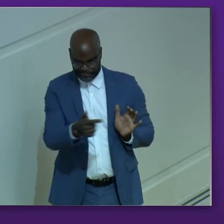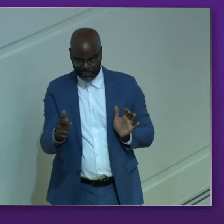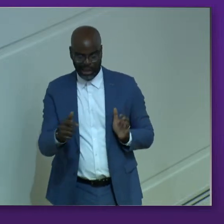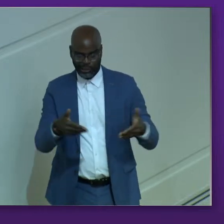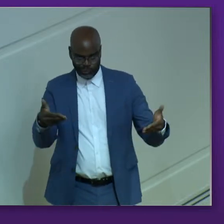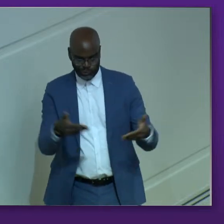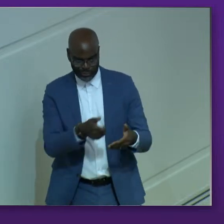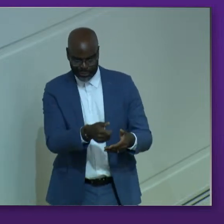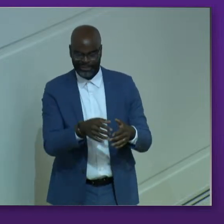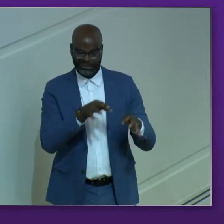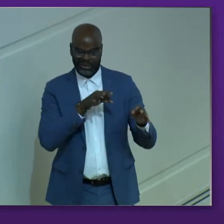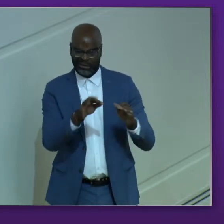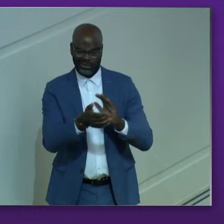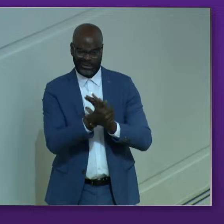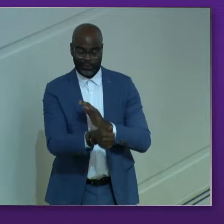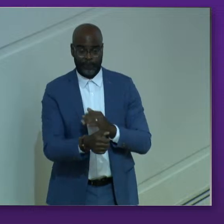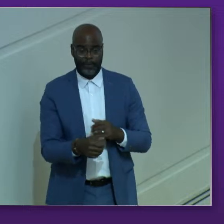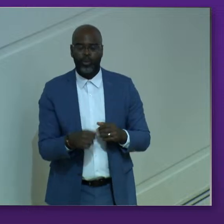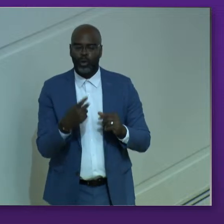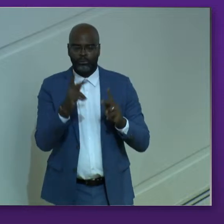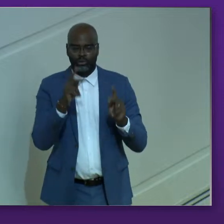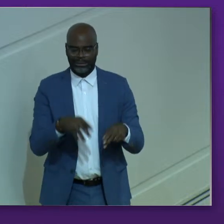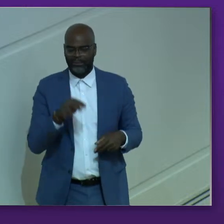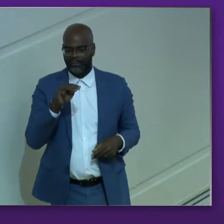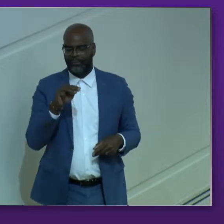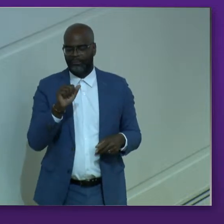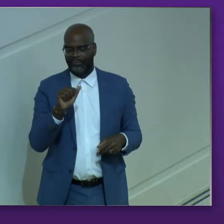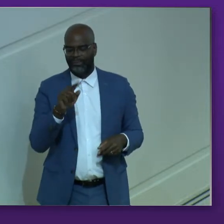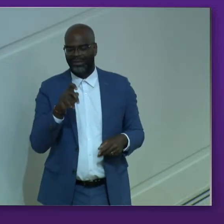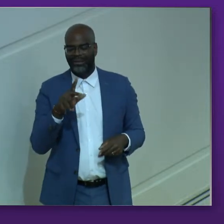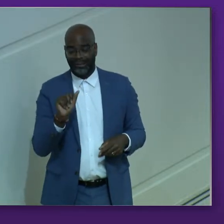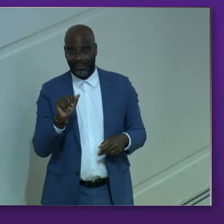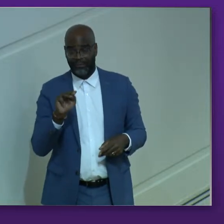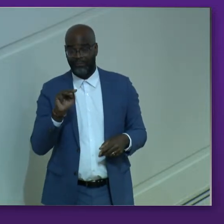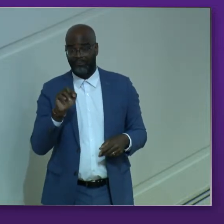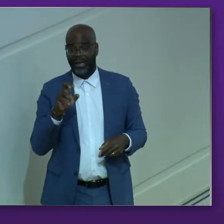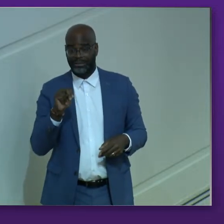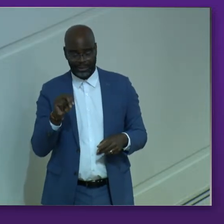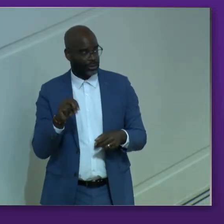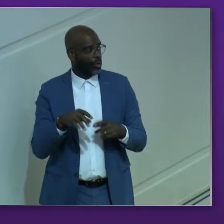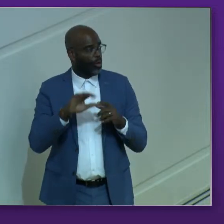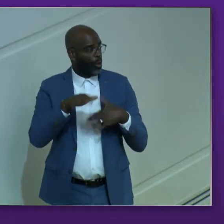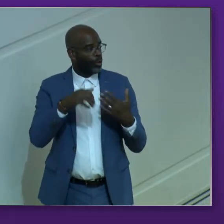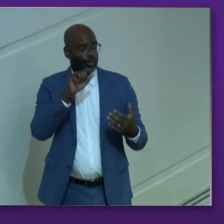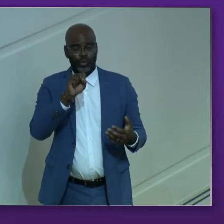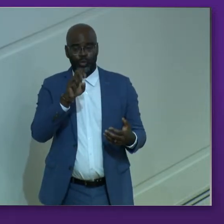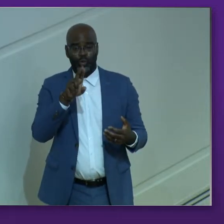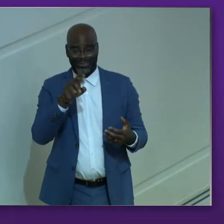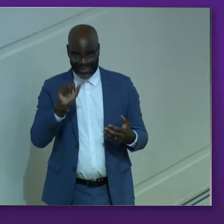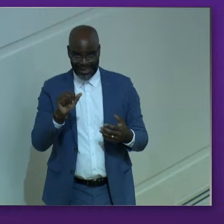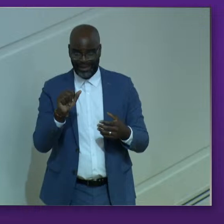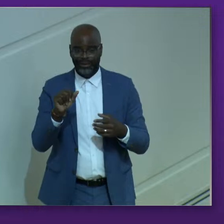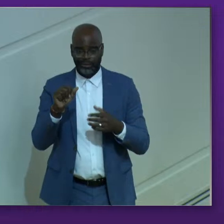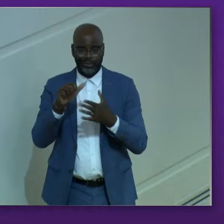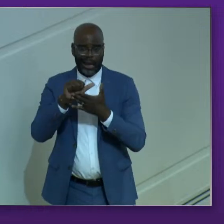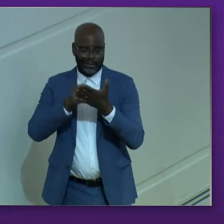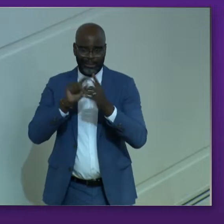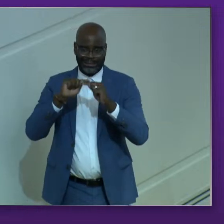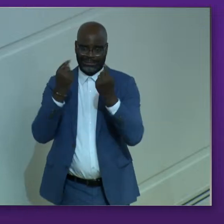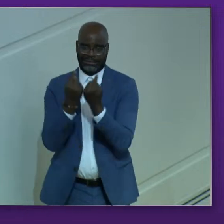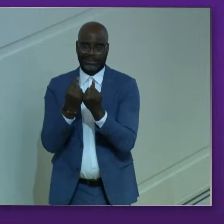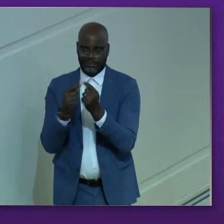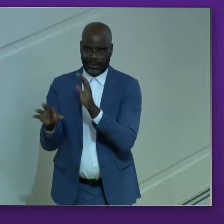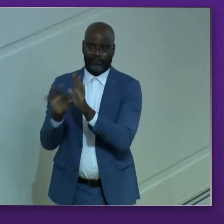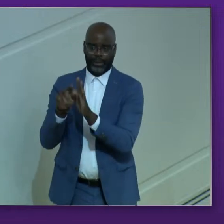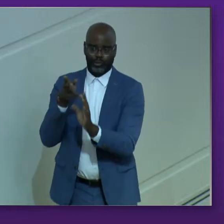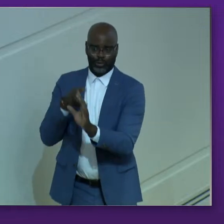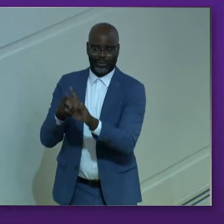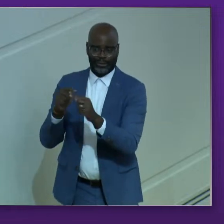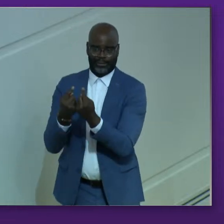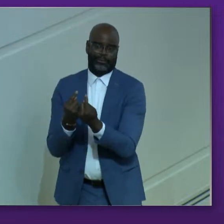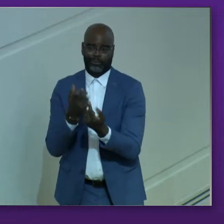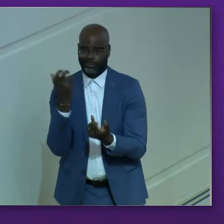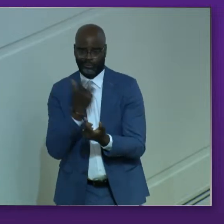THE HONOR IT WAS AN HONOR OF